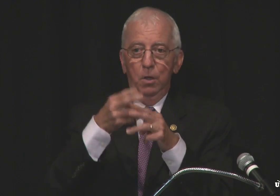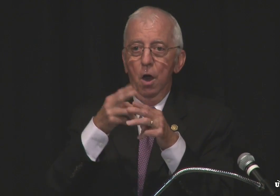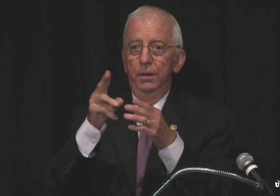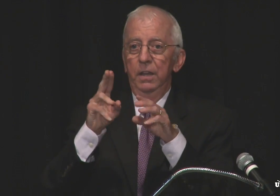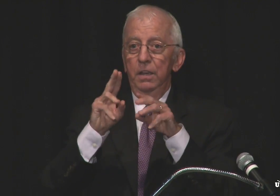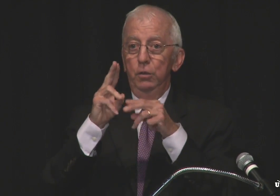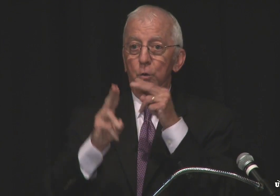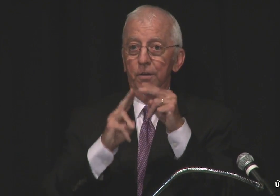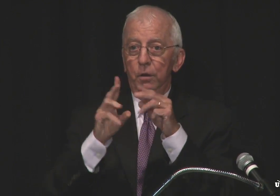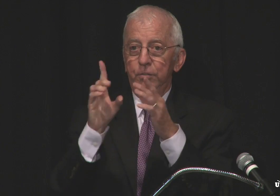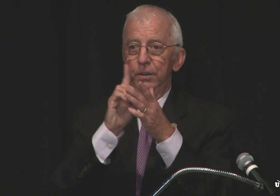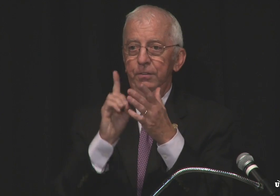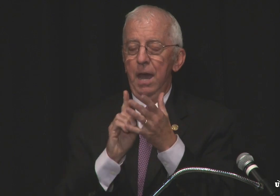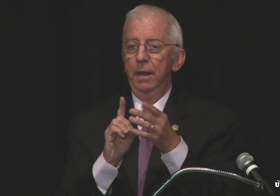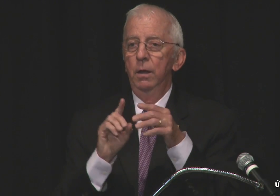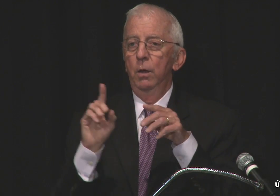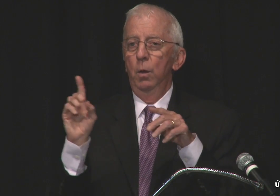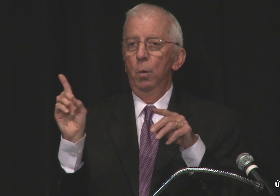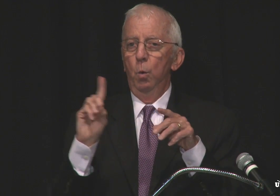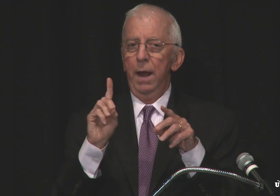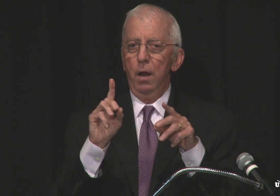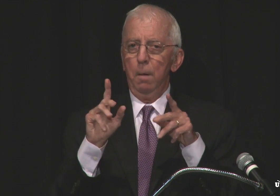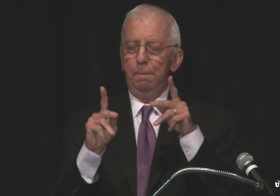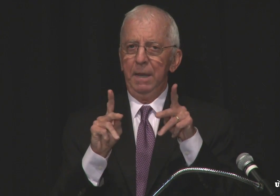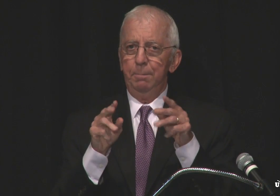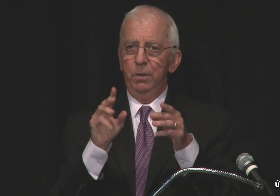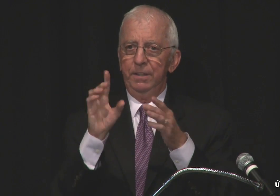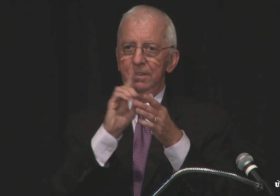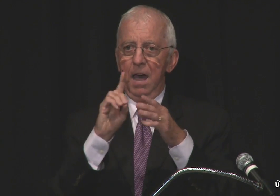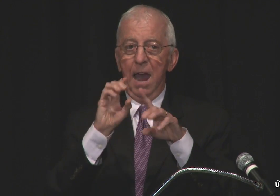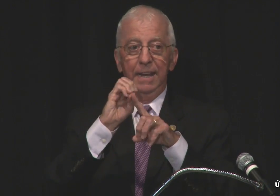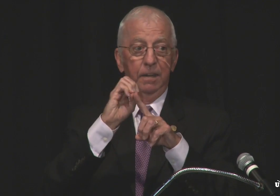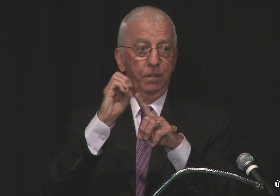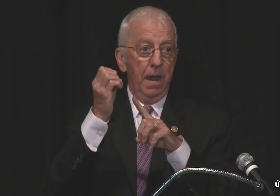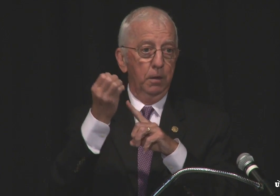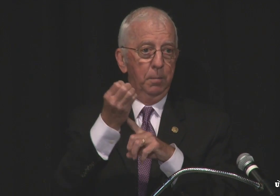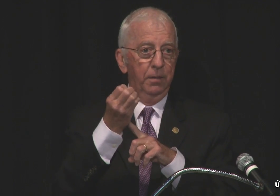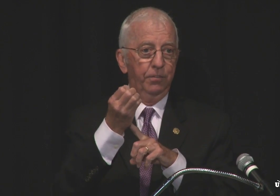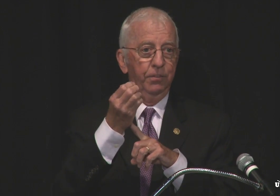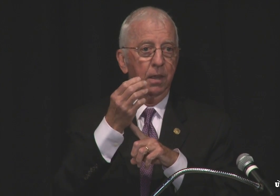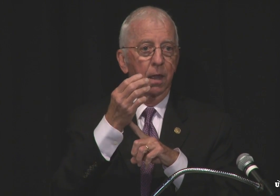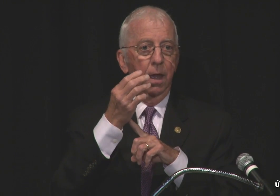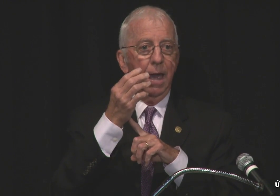called universal design, where people design environments